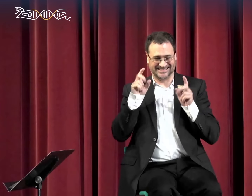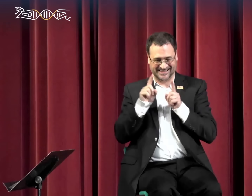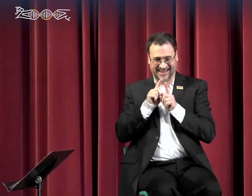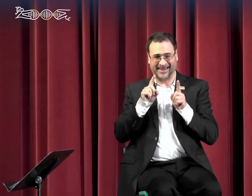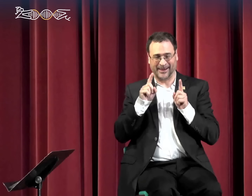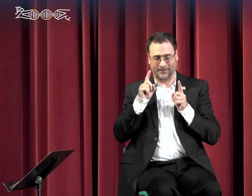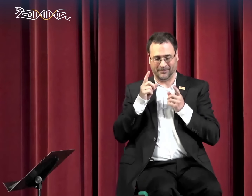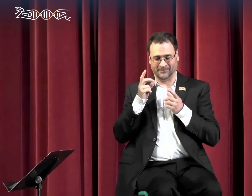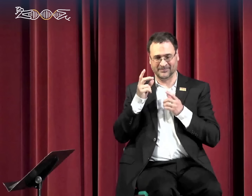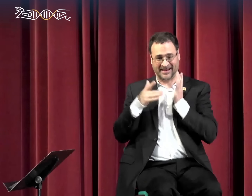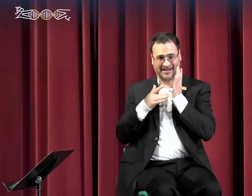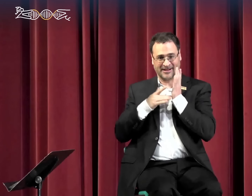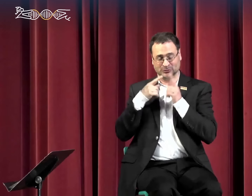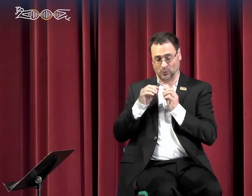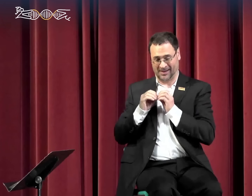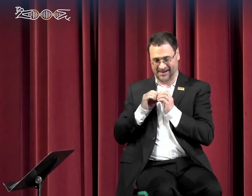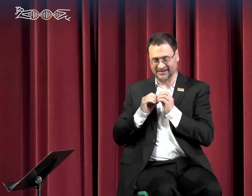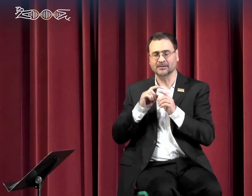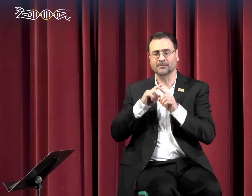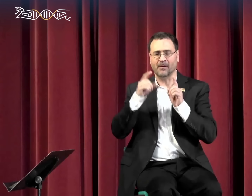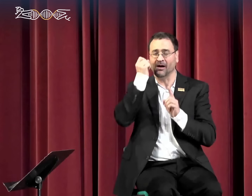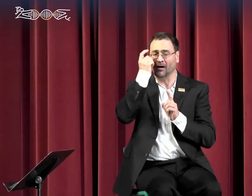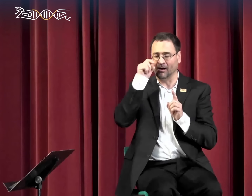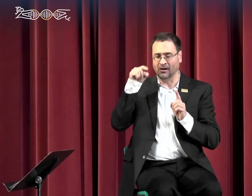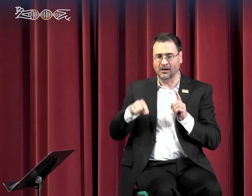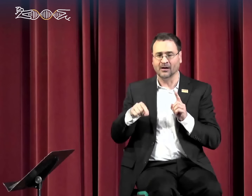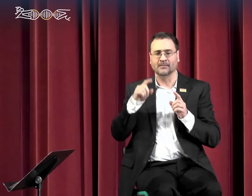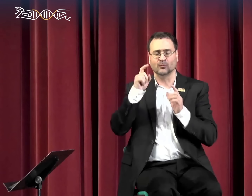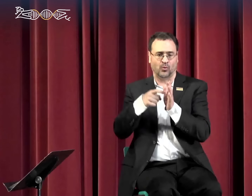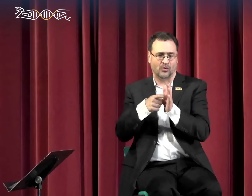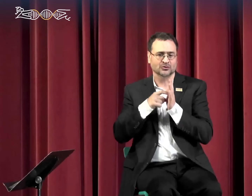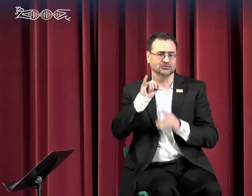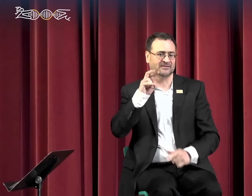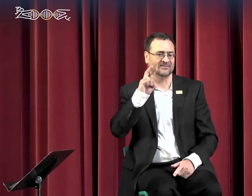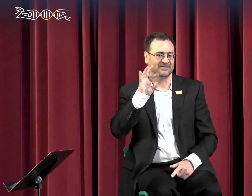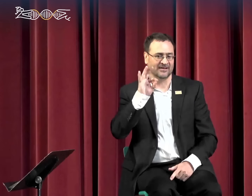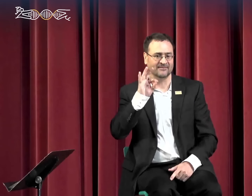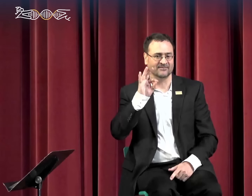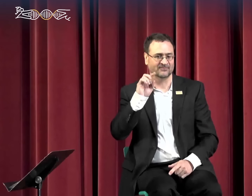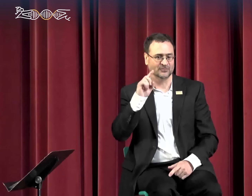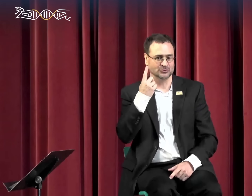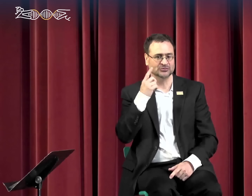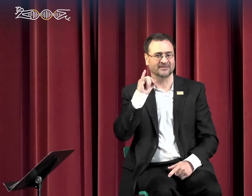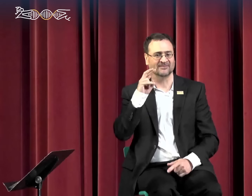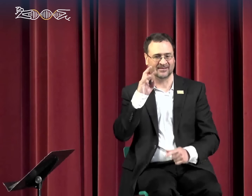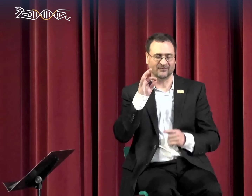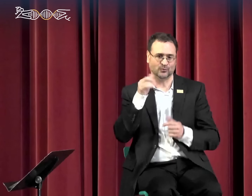And with technology that we have for gene editing, this would be something